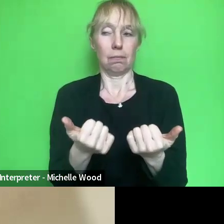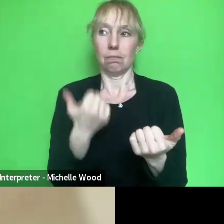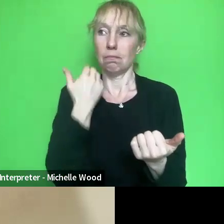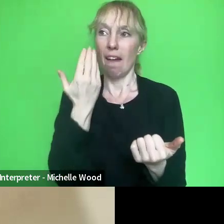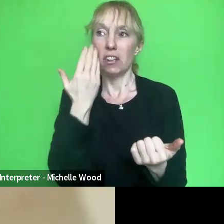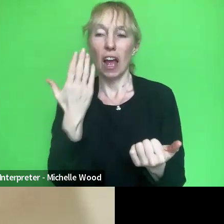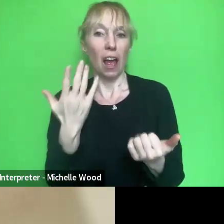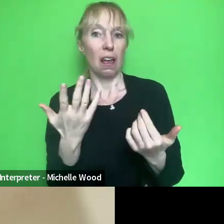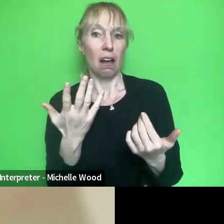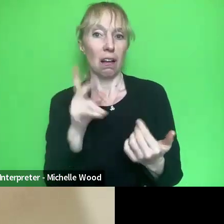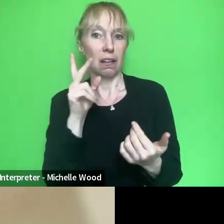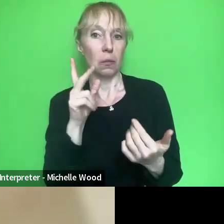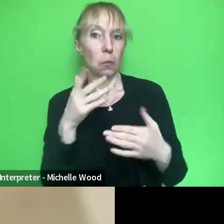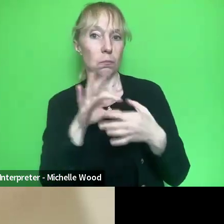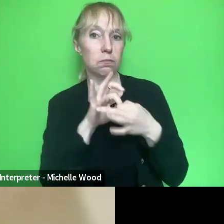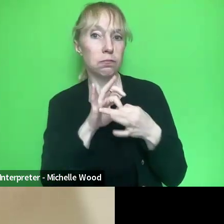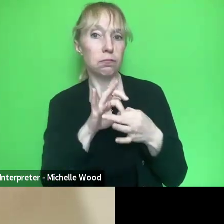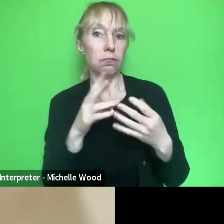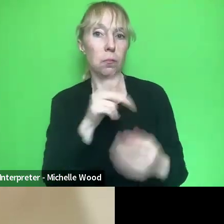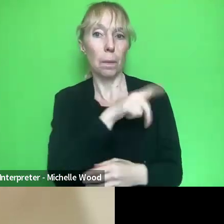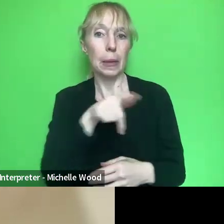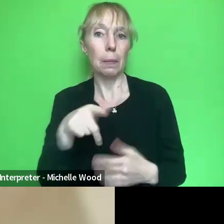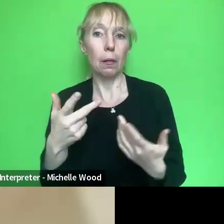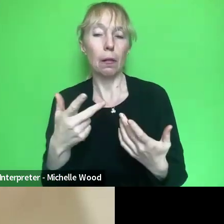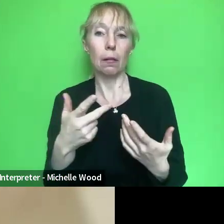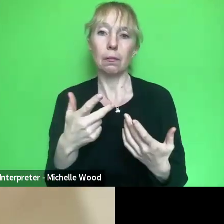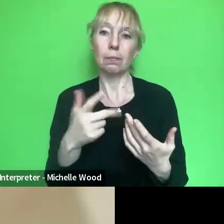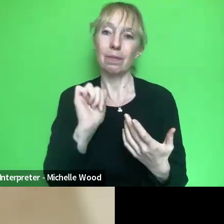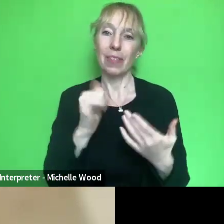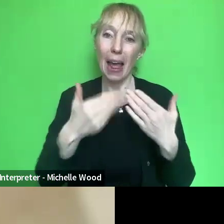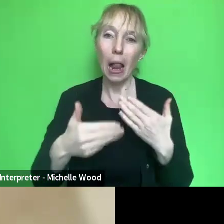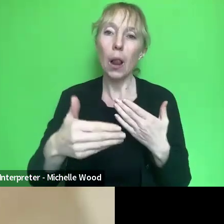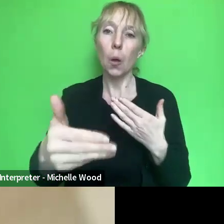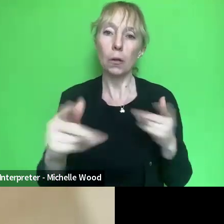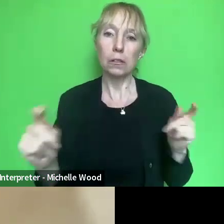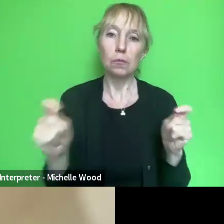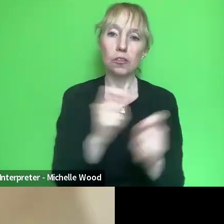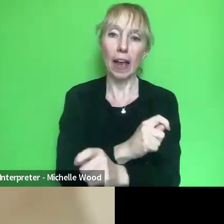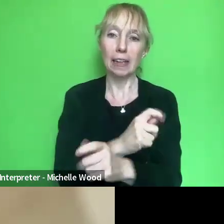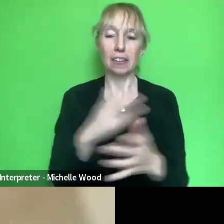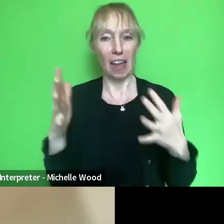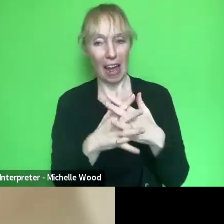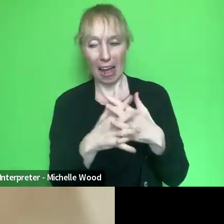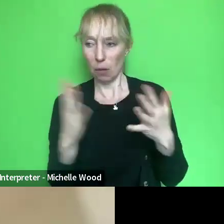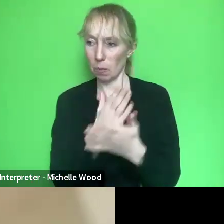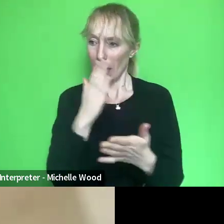working with the people who, in terms of sort of that long-term change, how are we getting diverse talent into the business?